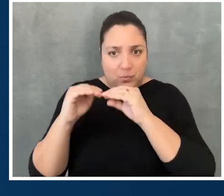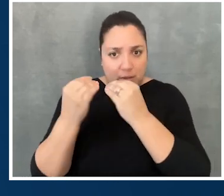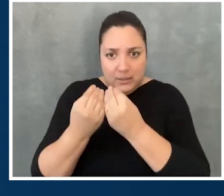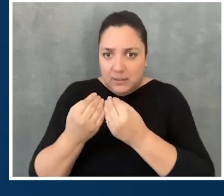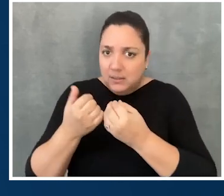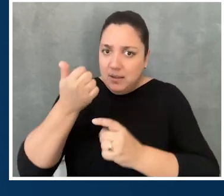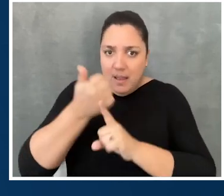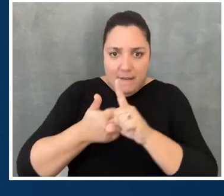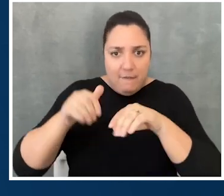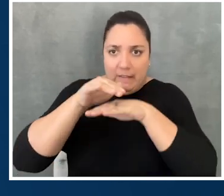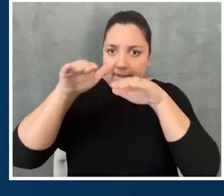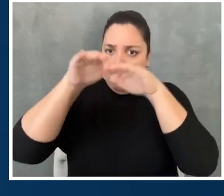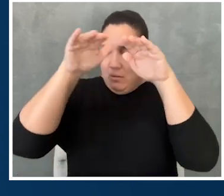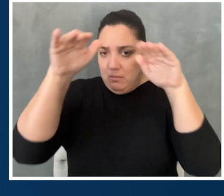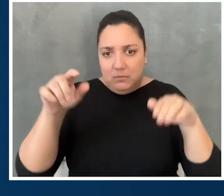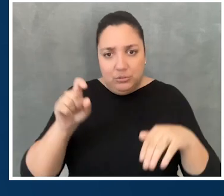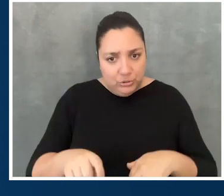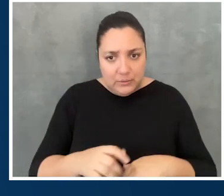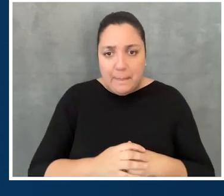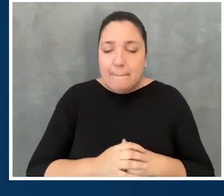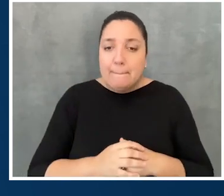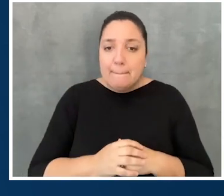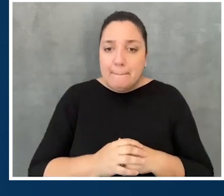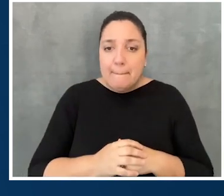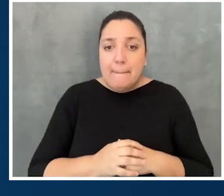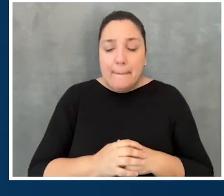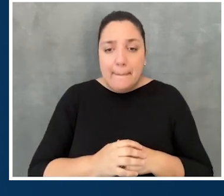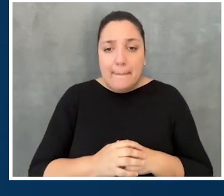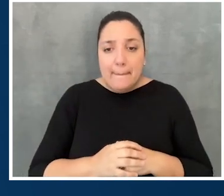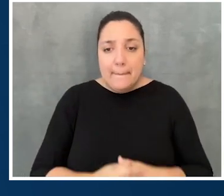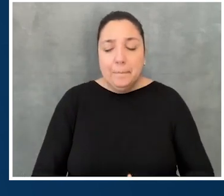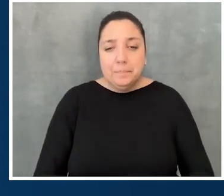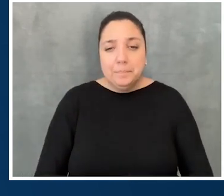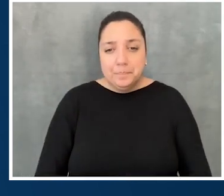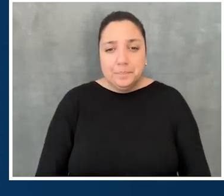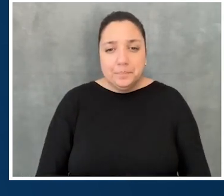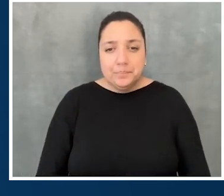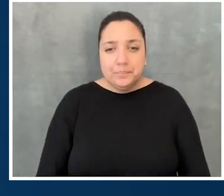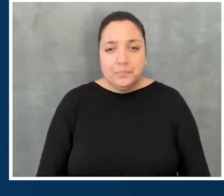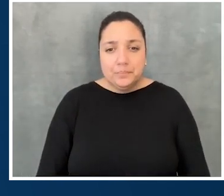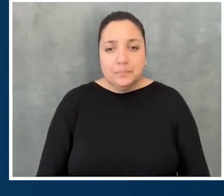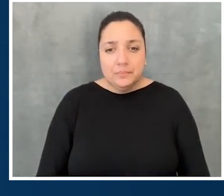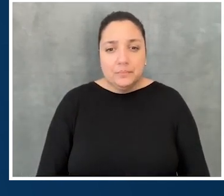And organizations need to make provisions